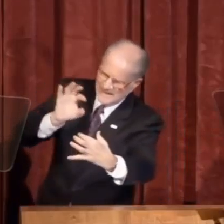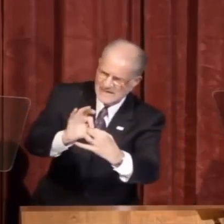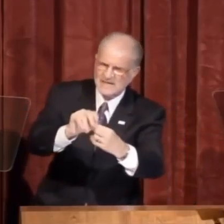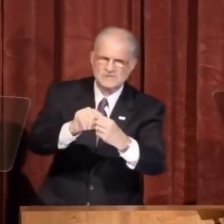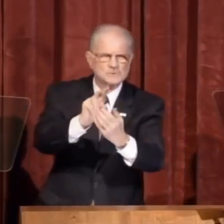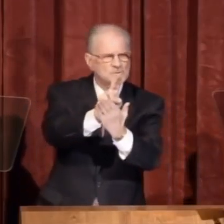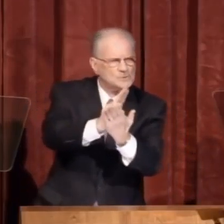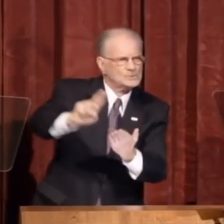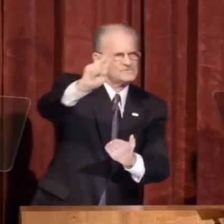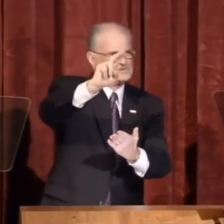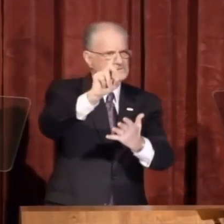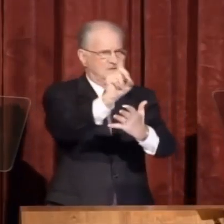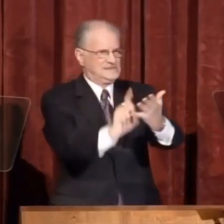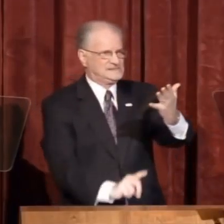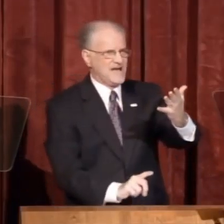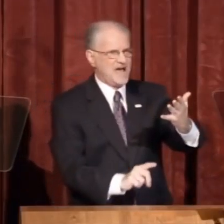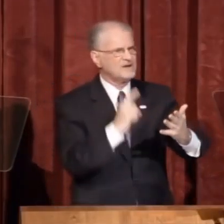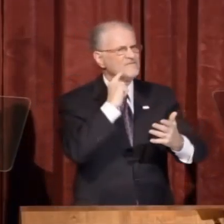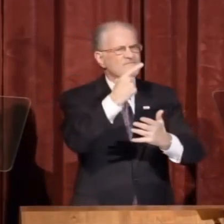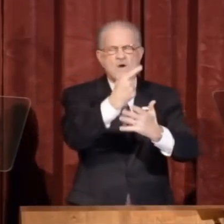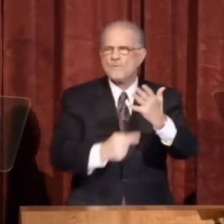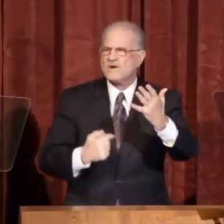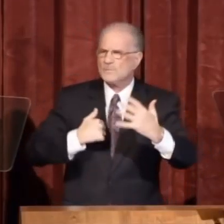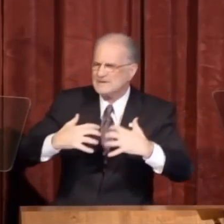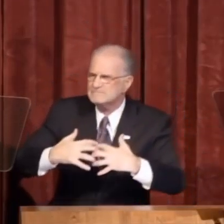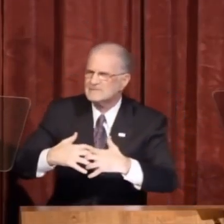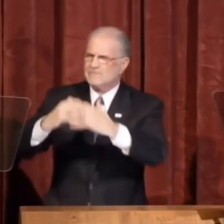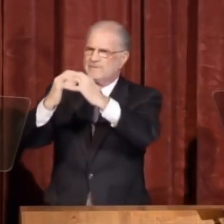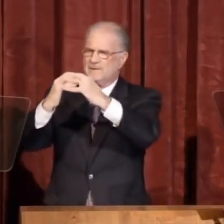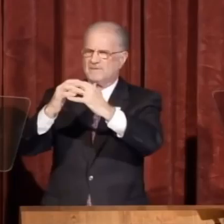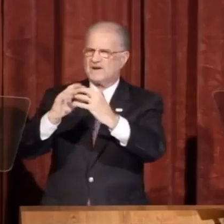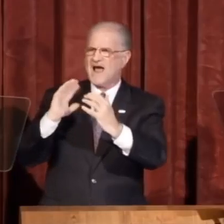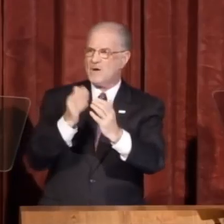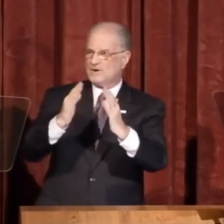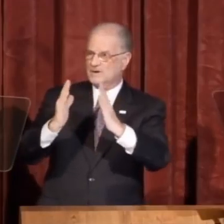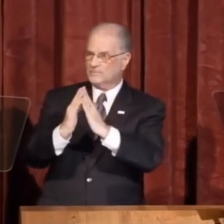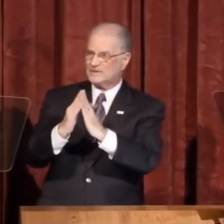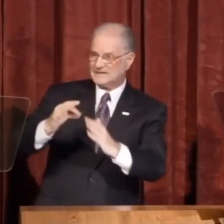We dream of establishing a pre-architectural program.